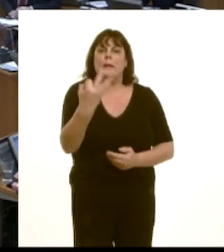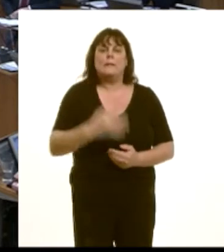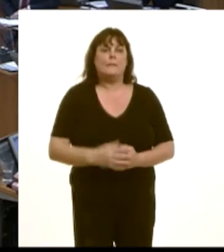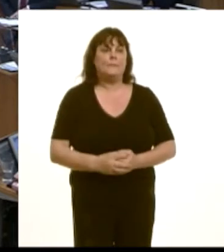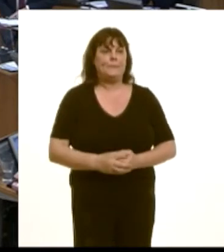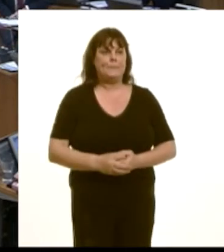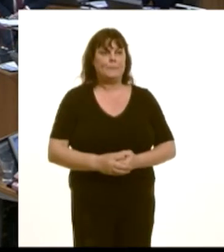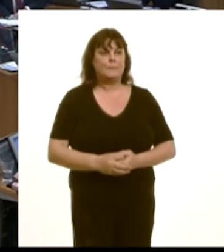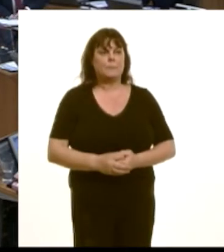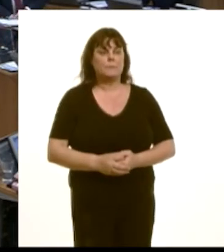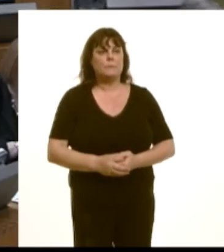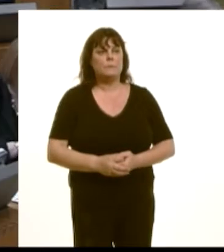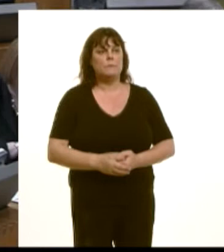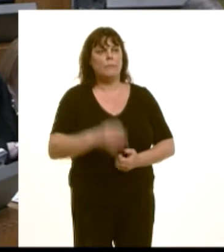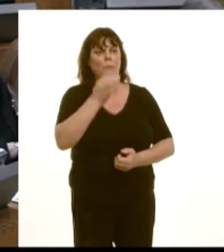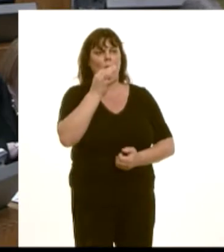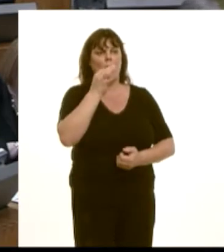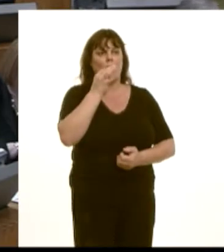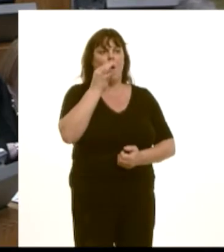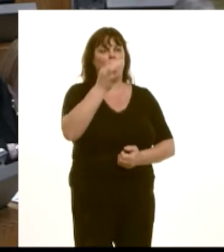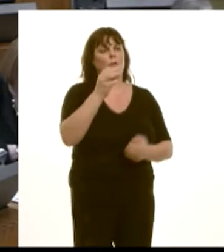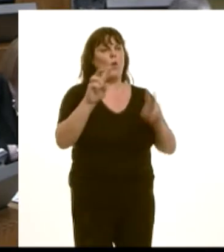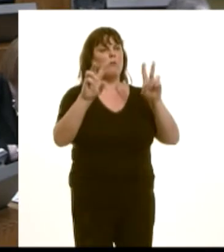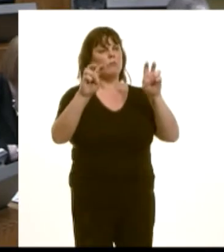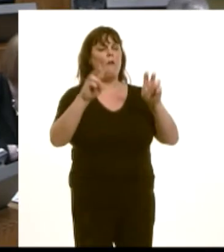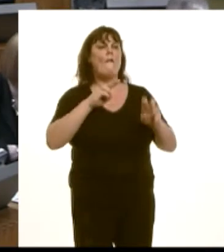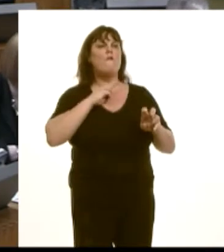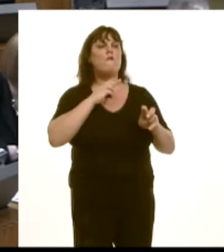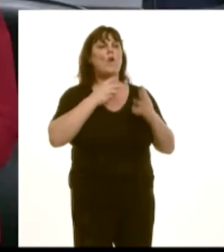an update on the response to the call for a voice for Wales on the Home Office independent